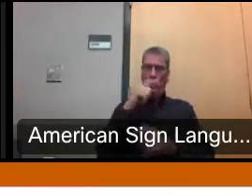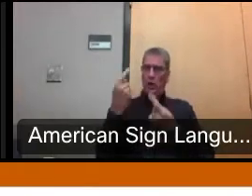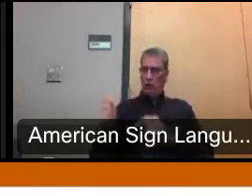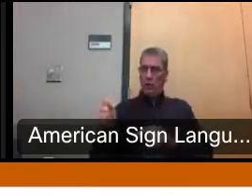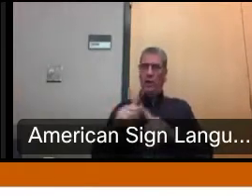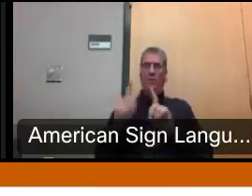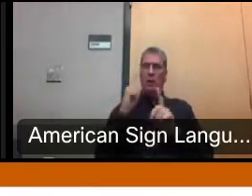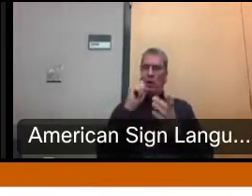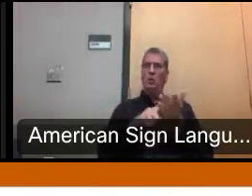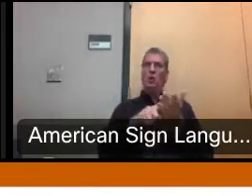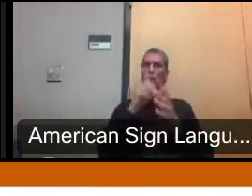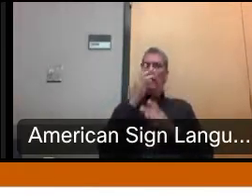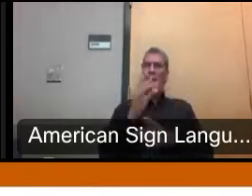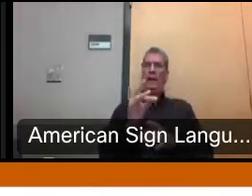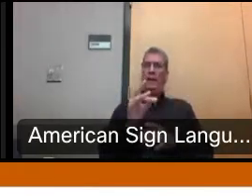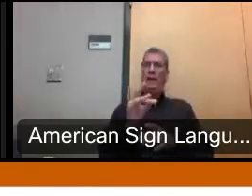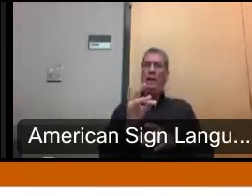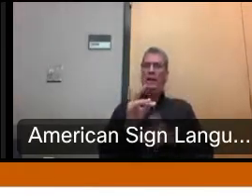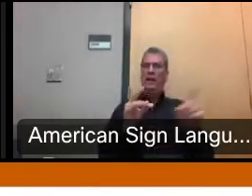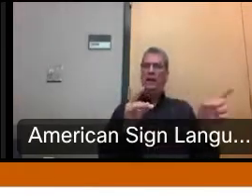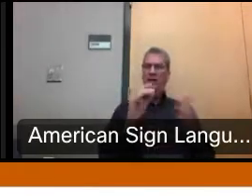good. And also students were, like, can you just please tell us the magic words.